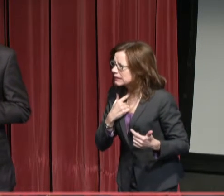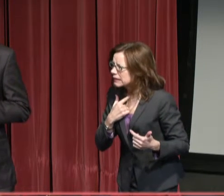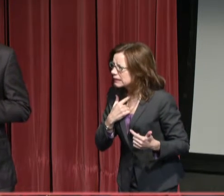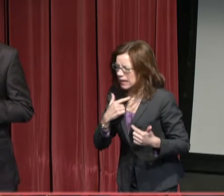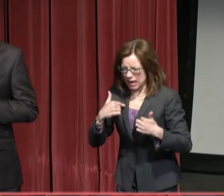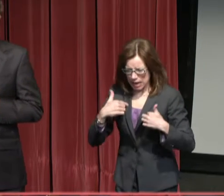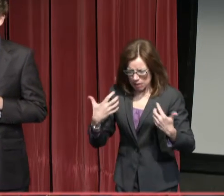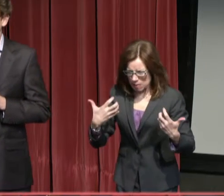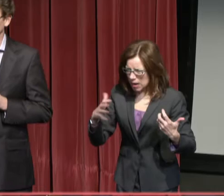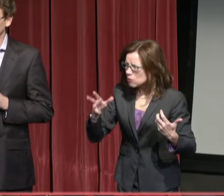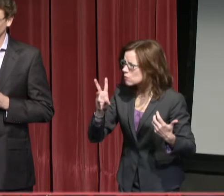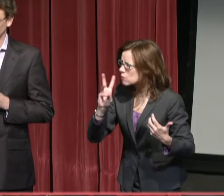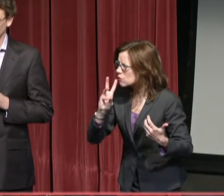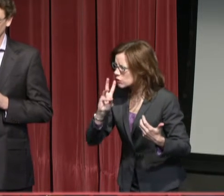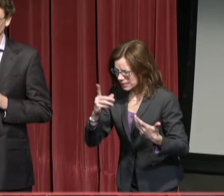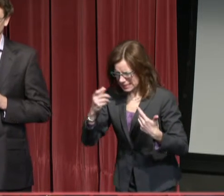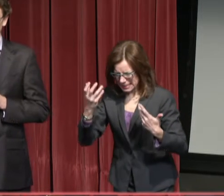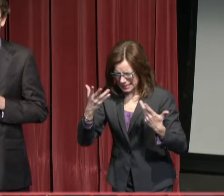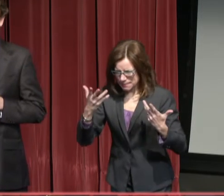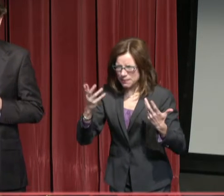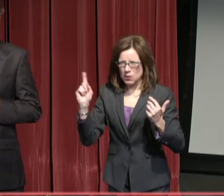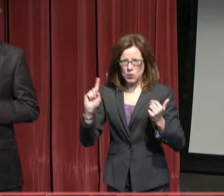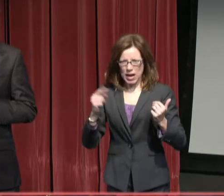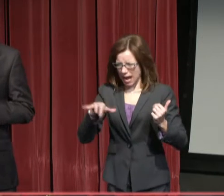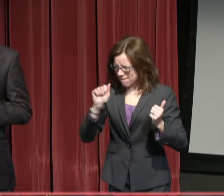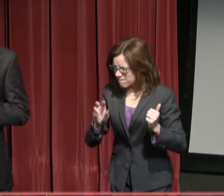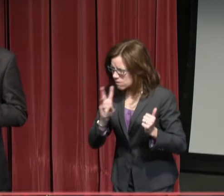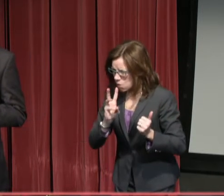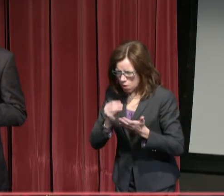to ask for some water and she didn't know where to find some water.